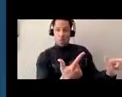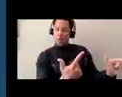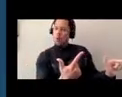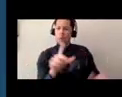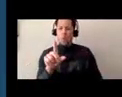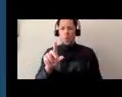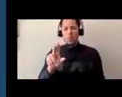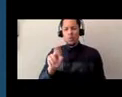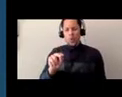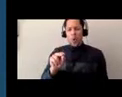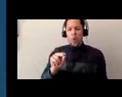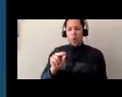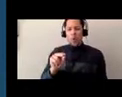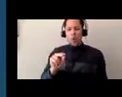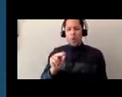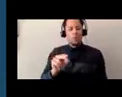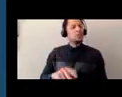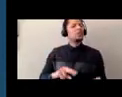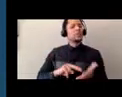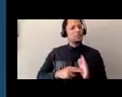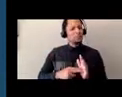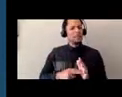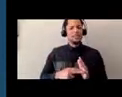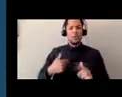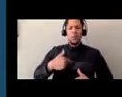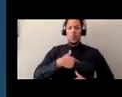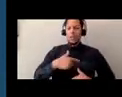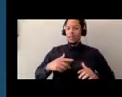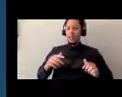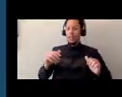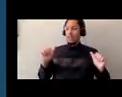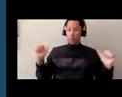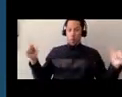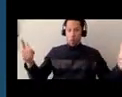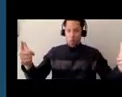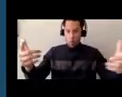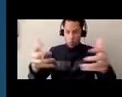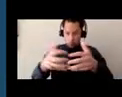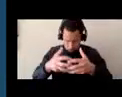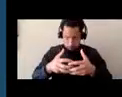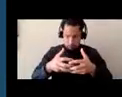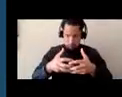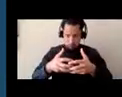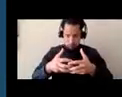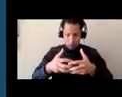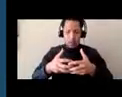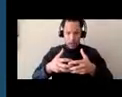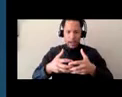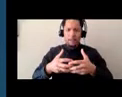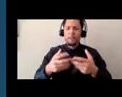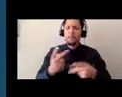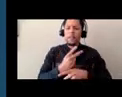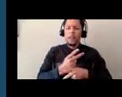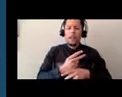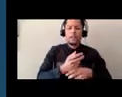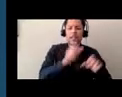We need to come together to look at the different parts of what needs to change and to do it